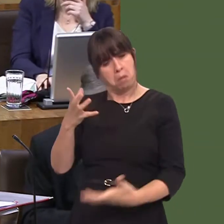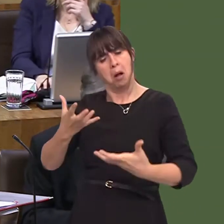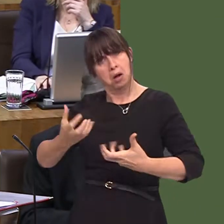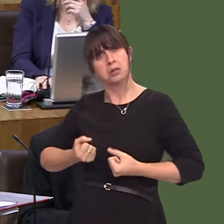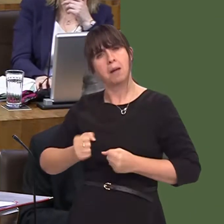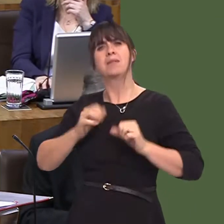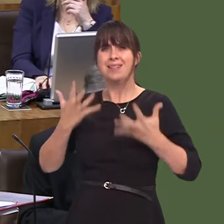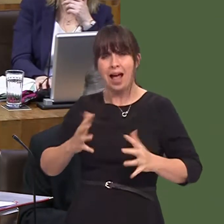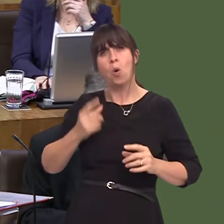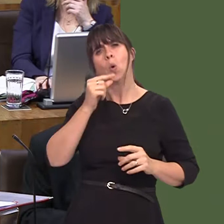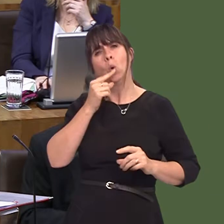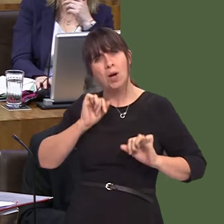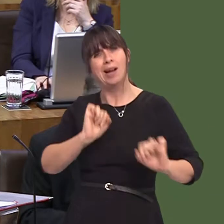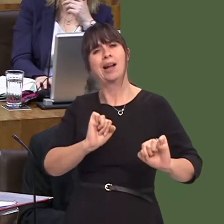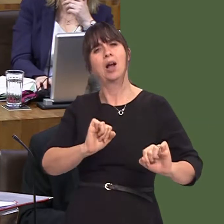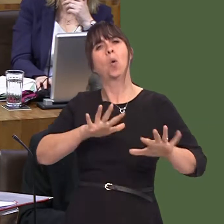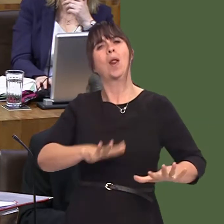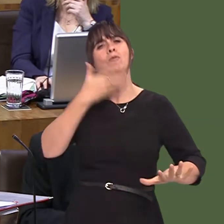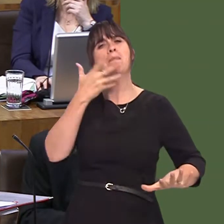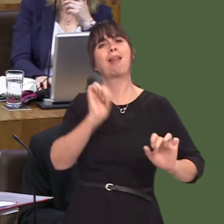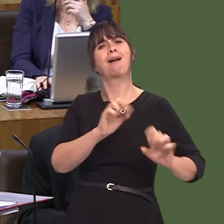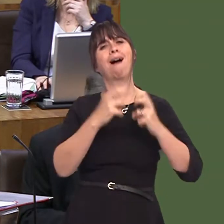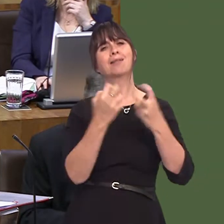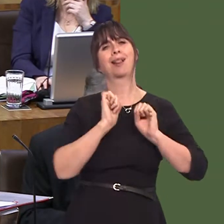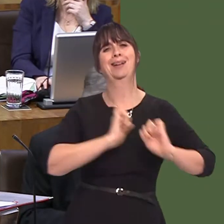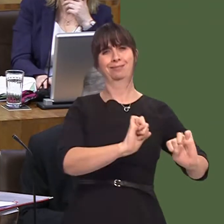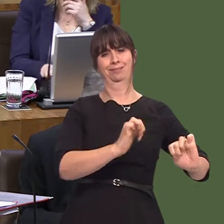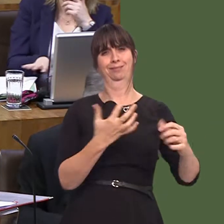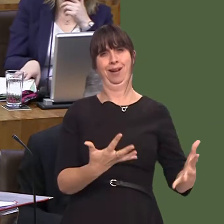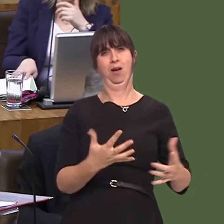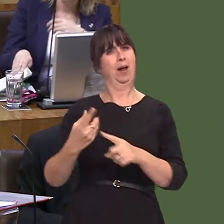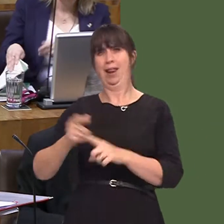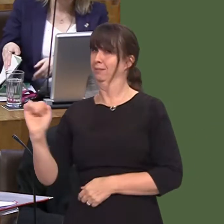now belong to the people of Wales. There is a balance to be struck.